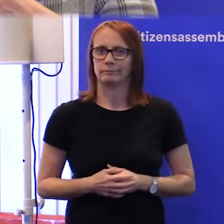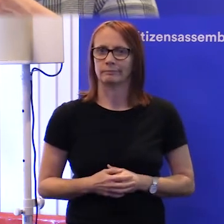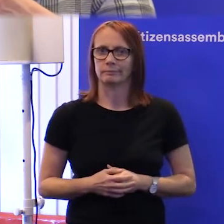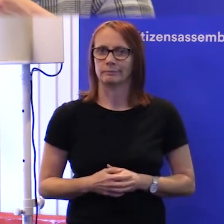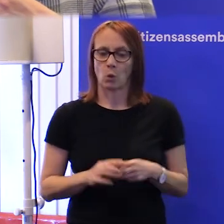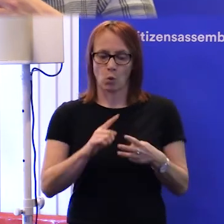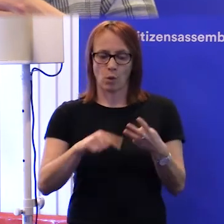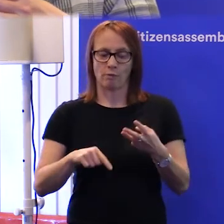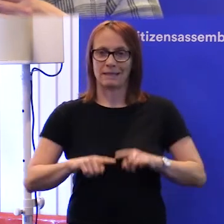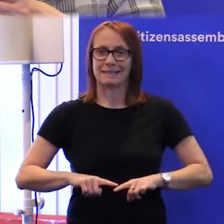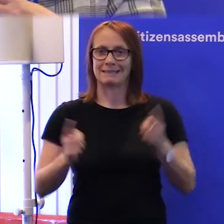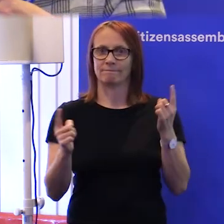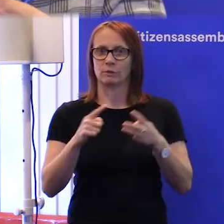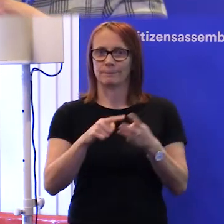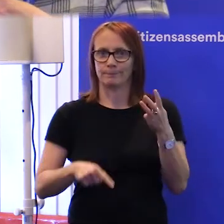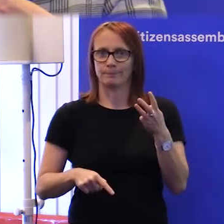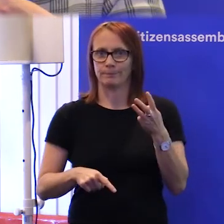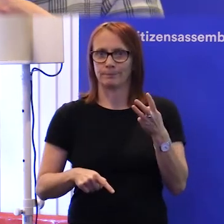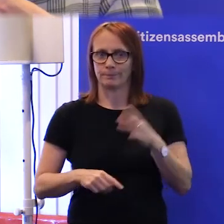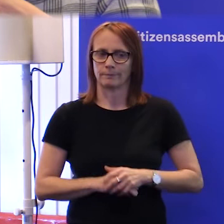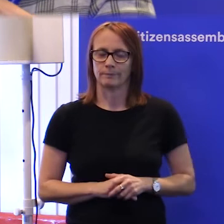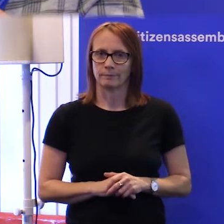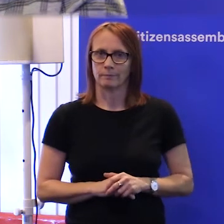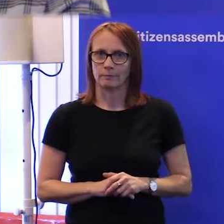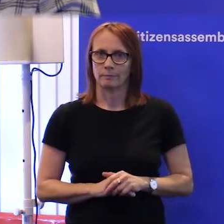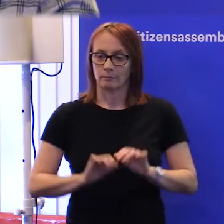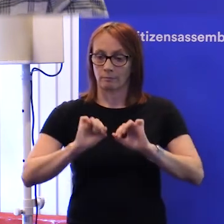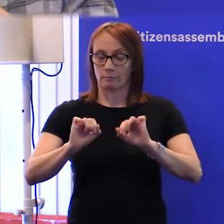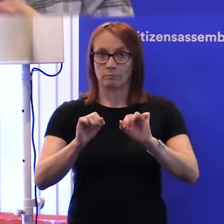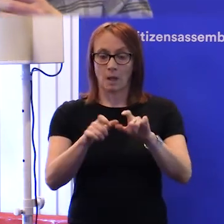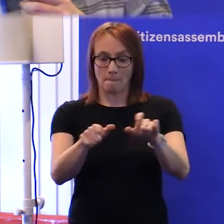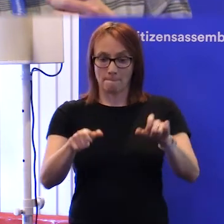three different types of evidence now in your packs when you arrive today you